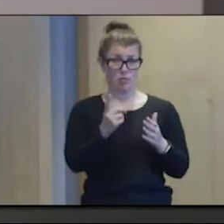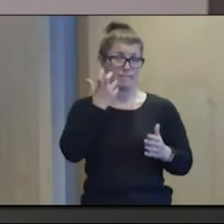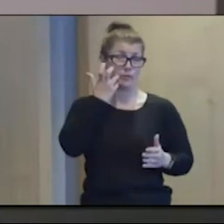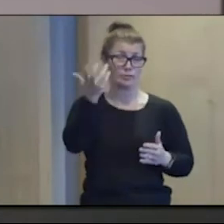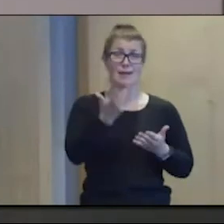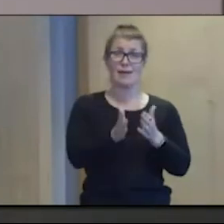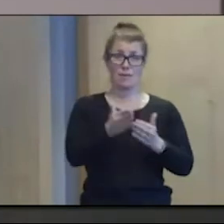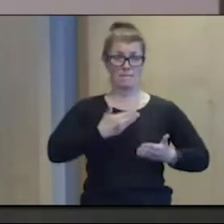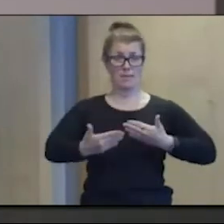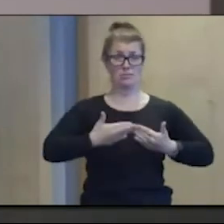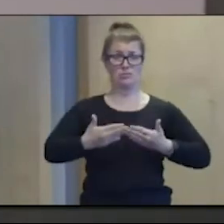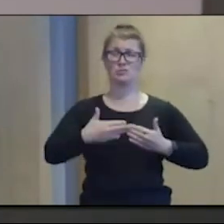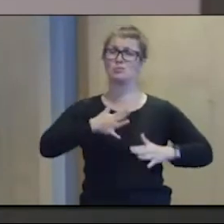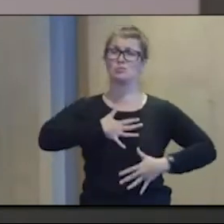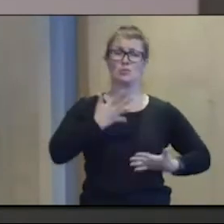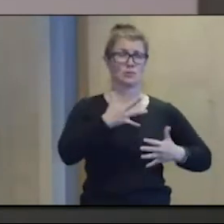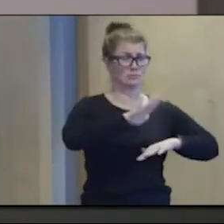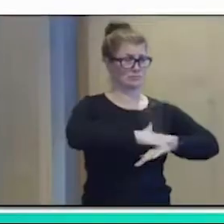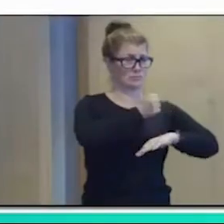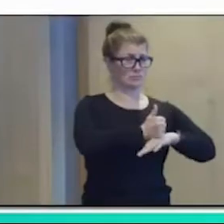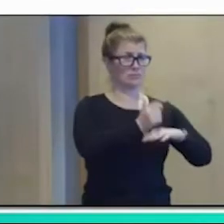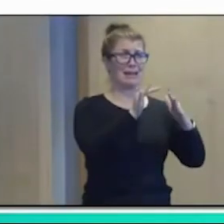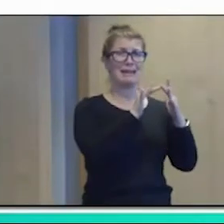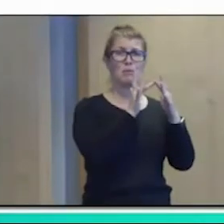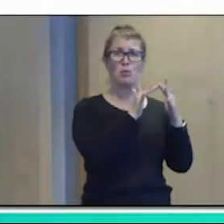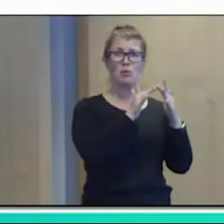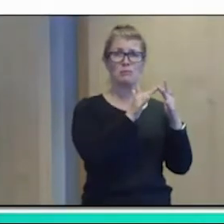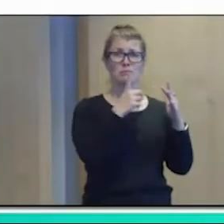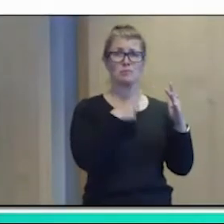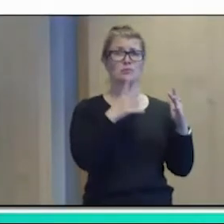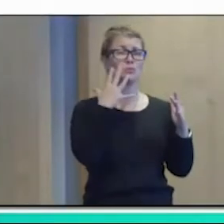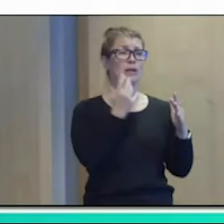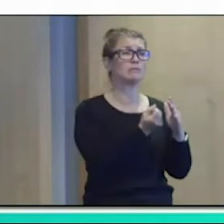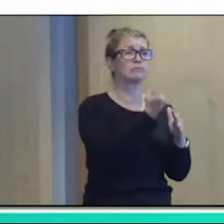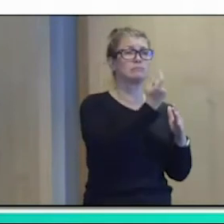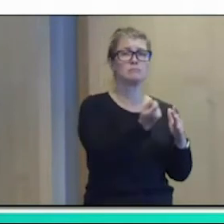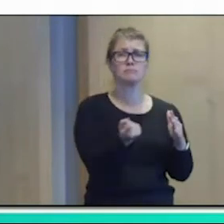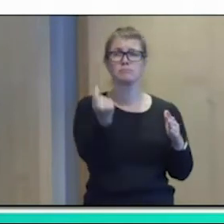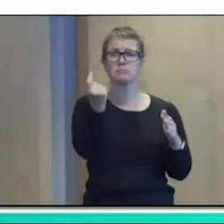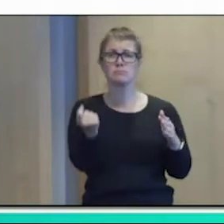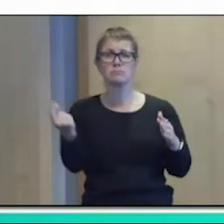want to build a network for those odd occasions when we have incredibly high demand because that